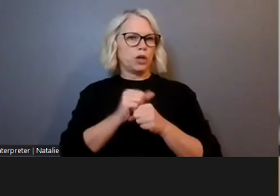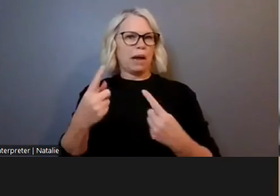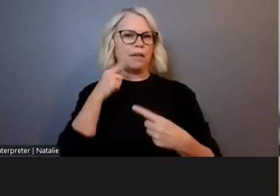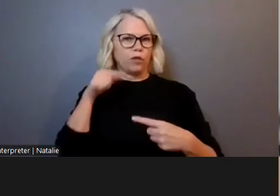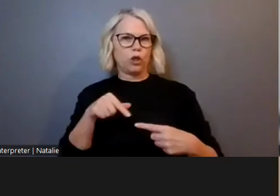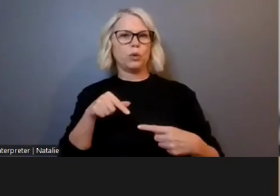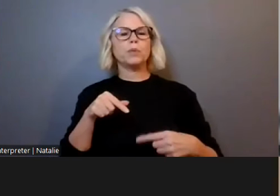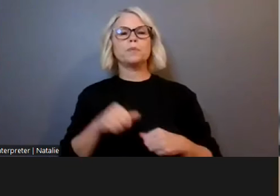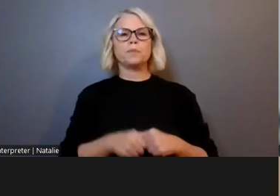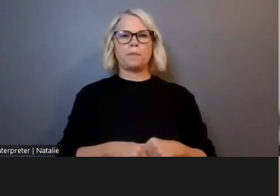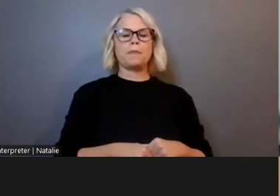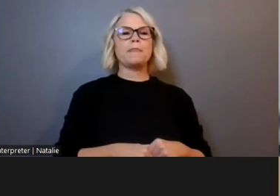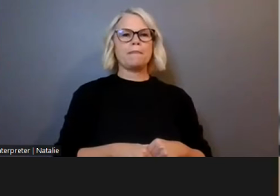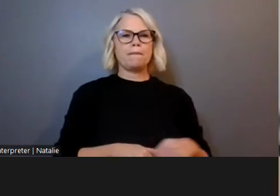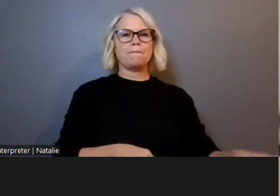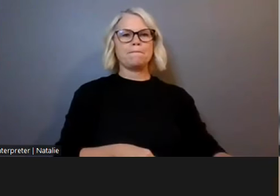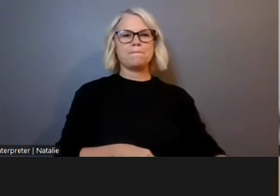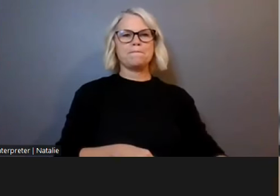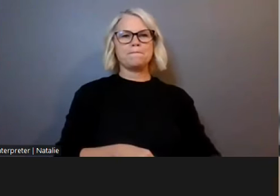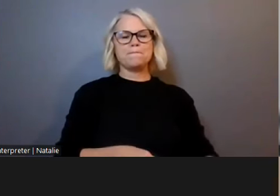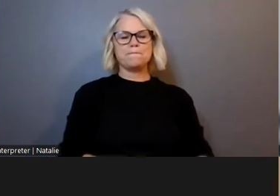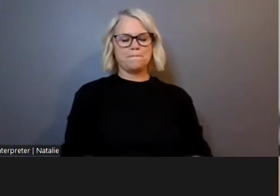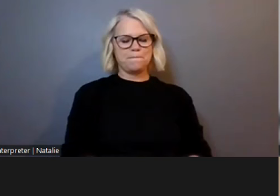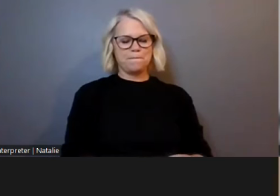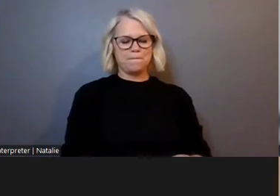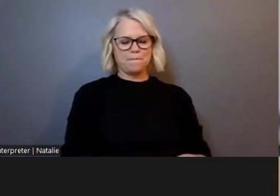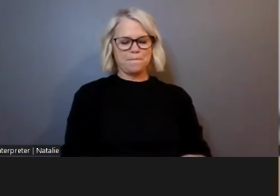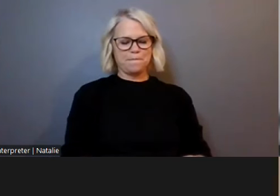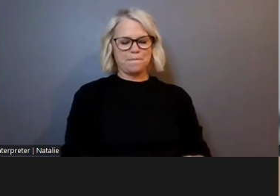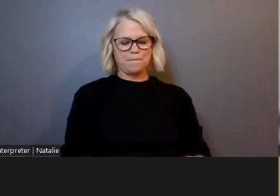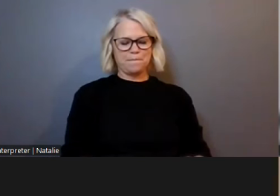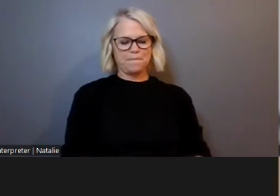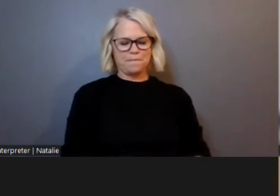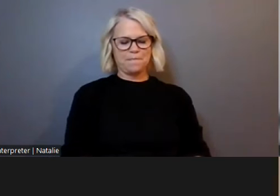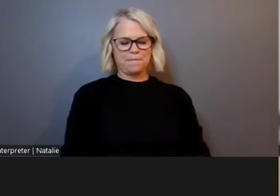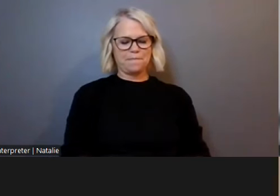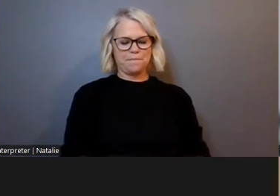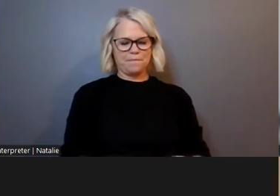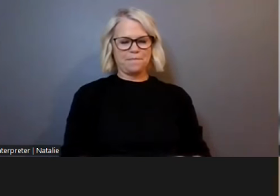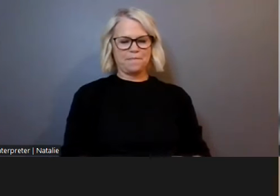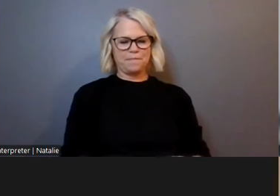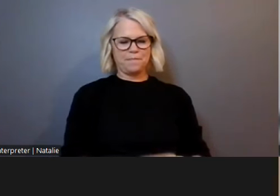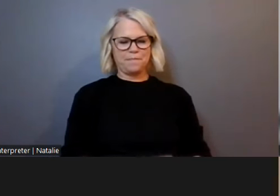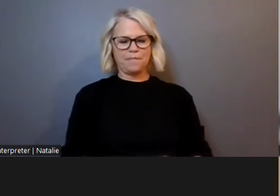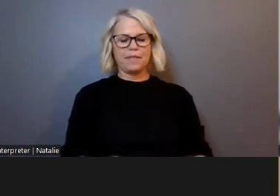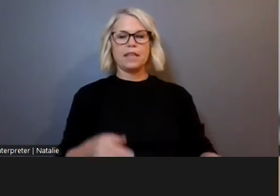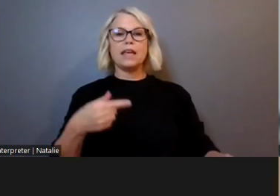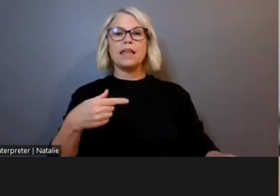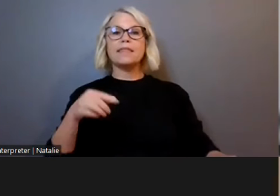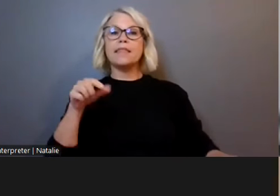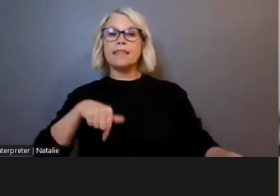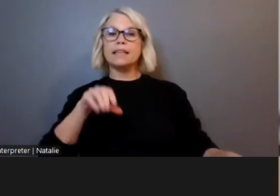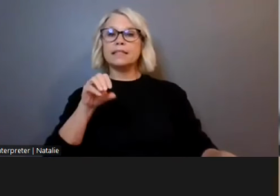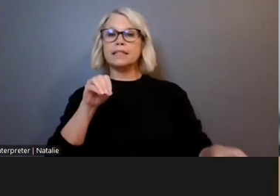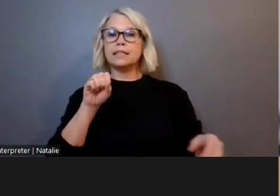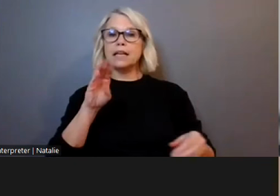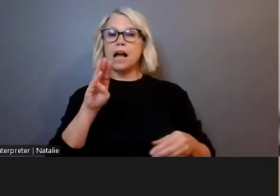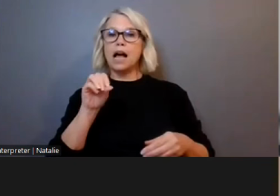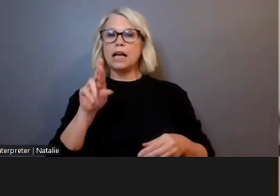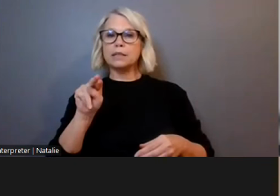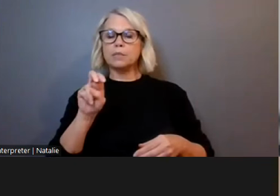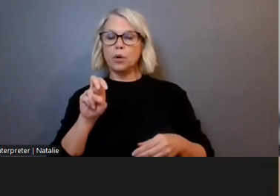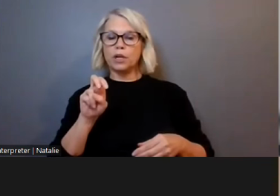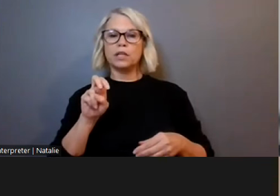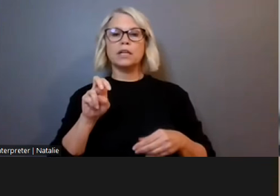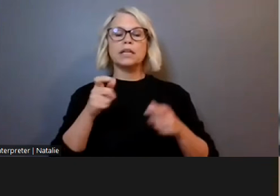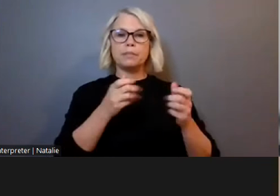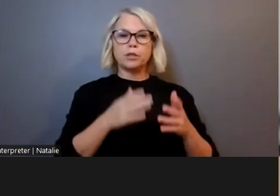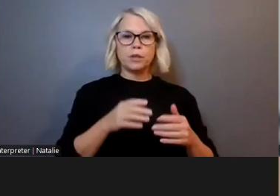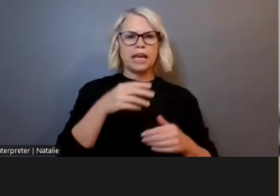Hey Gabby, this is David Osborn with Connie Chavez.